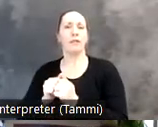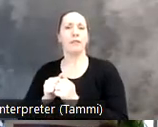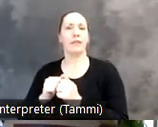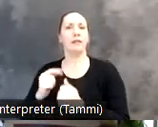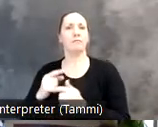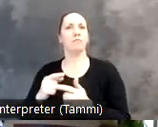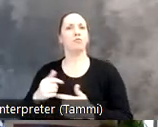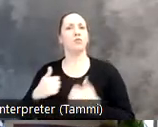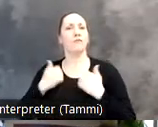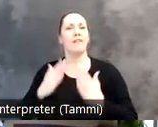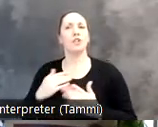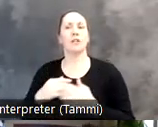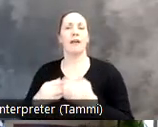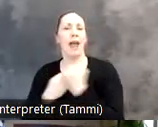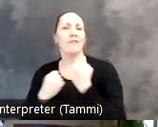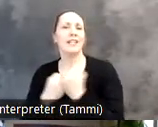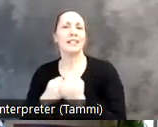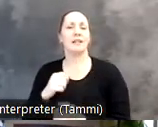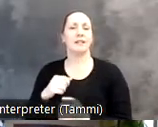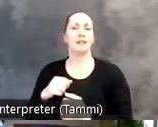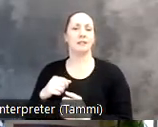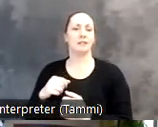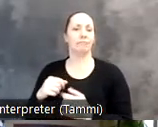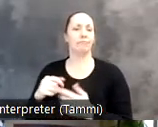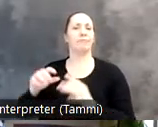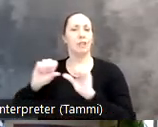too, the impact on Persons with Disabilities experiencing --